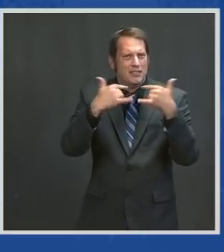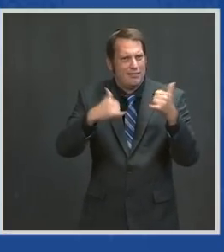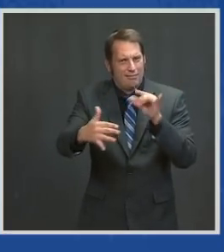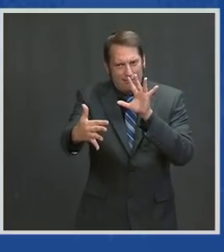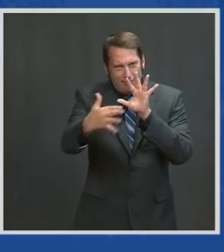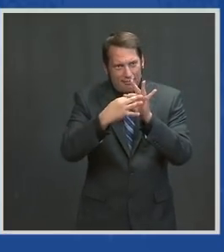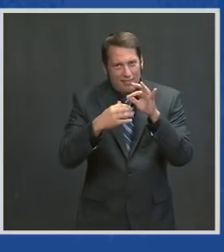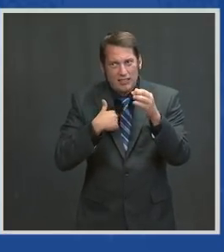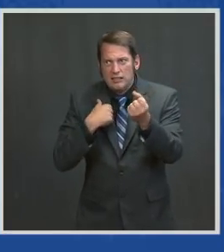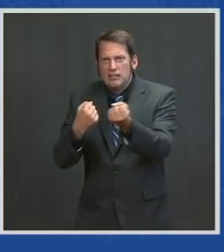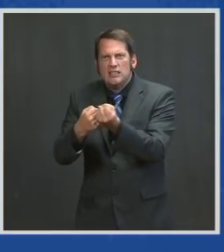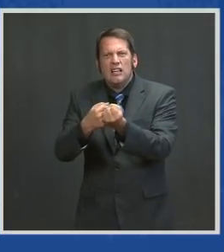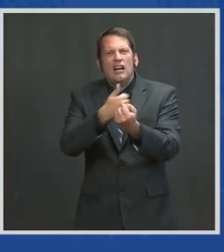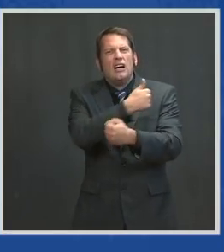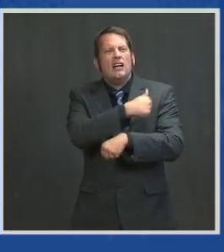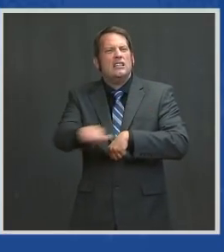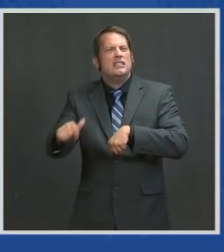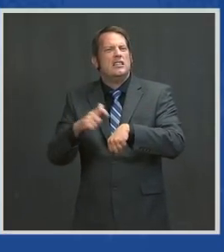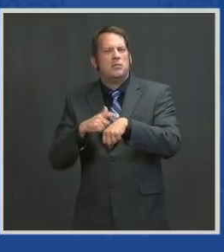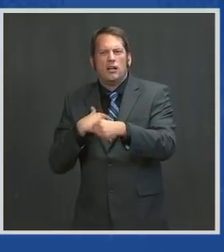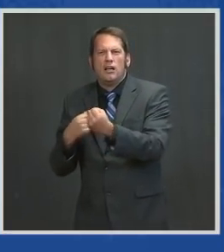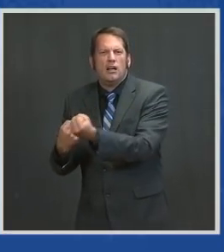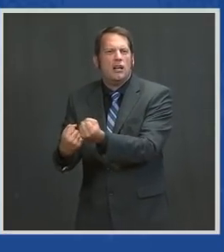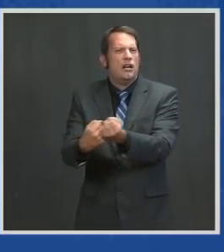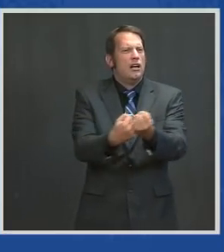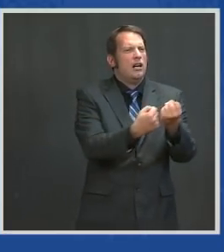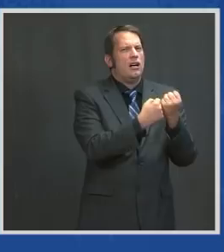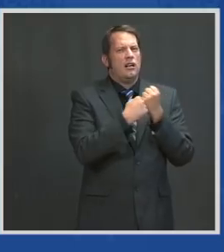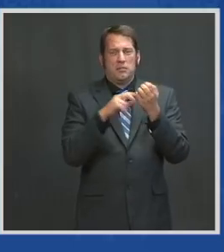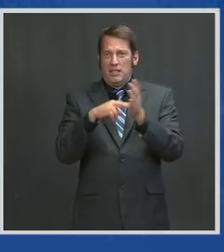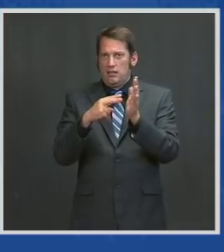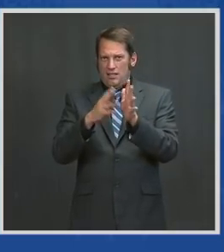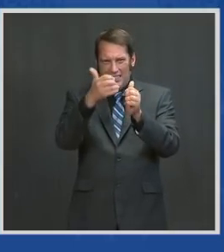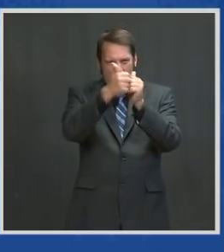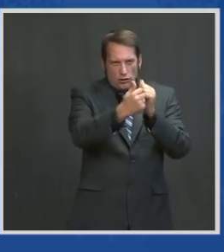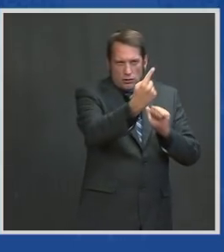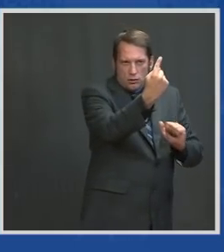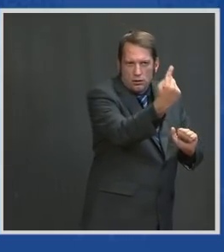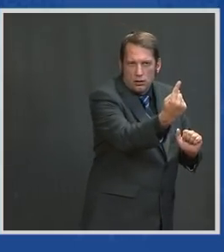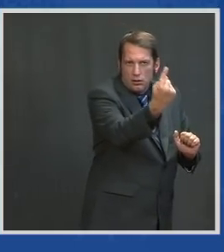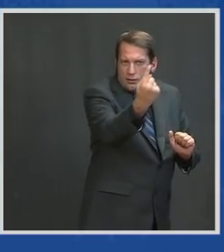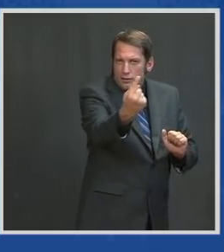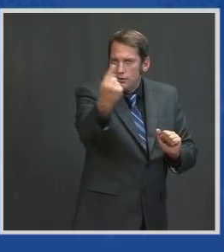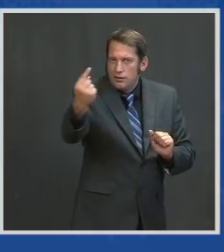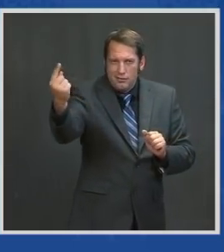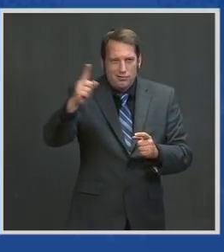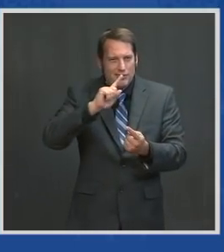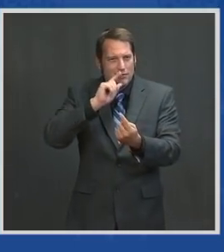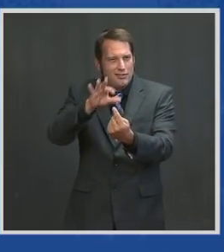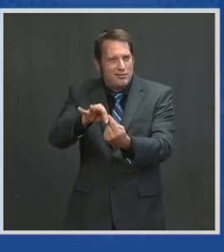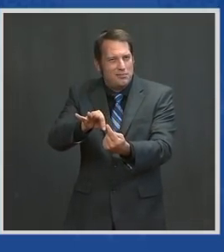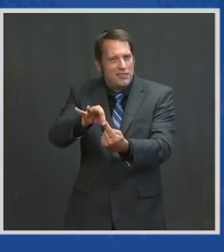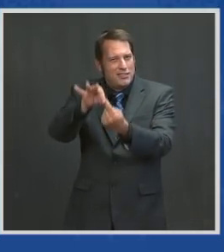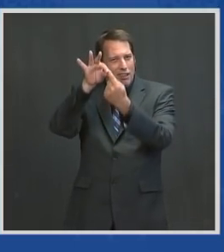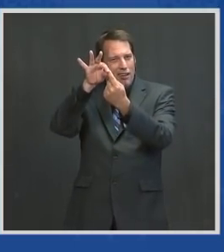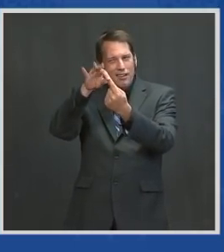That's what makes each of you so special. That's what defines us as a military family. And that's what makes me incredibly proud